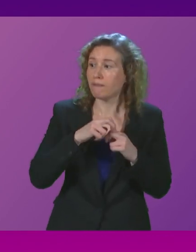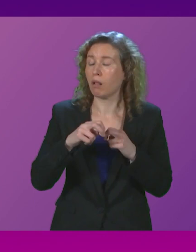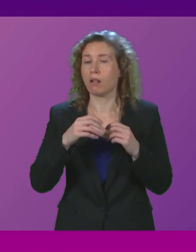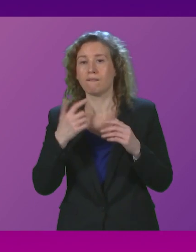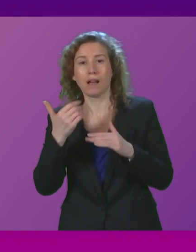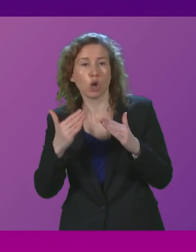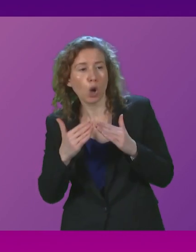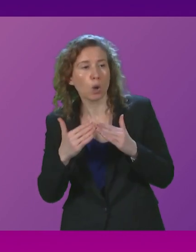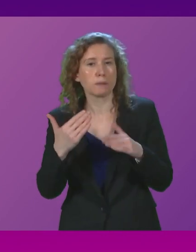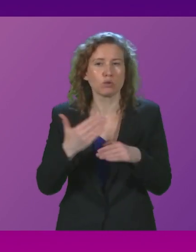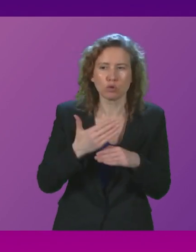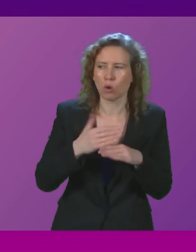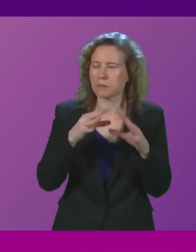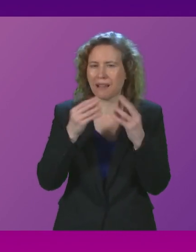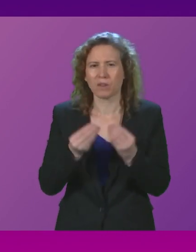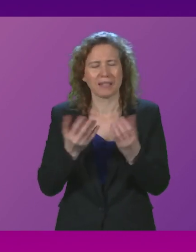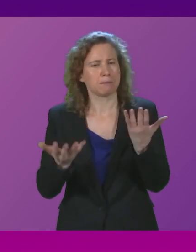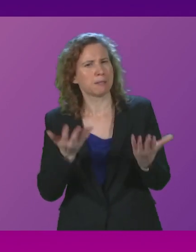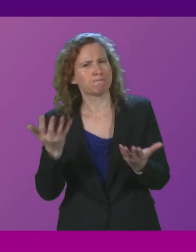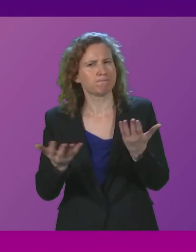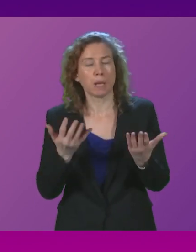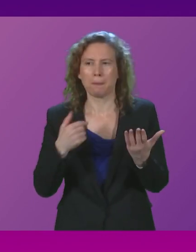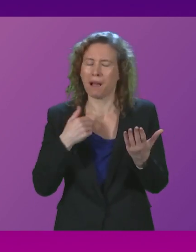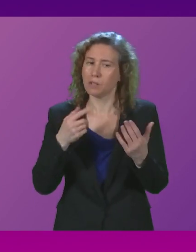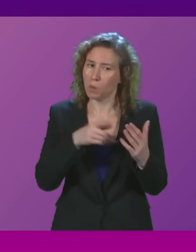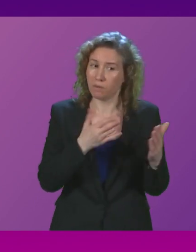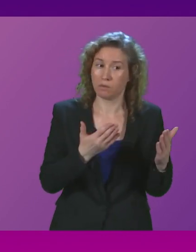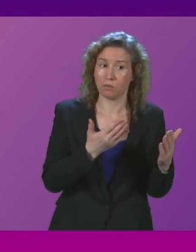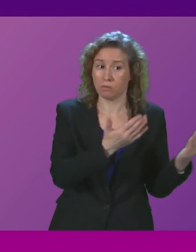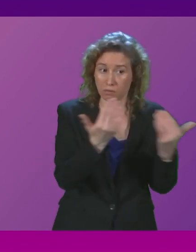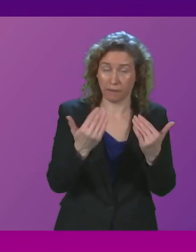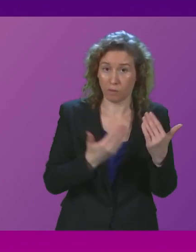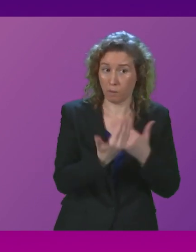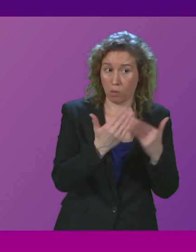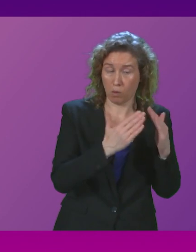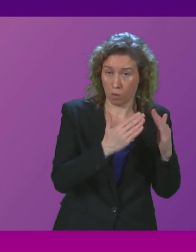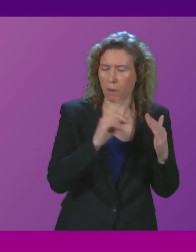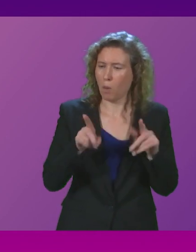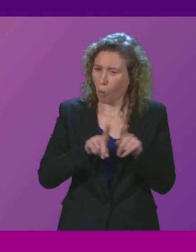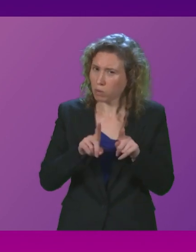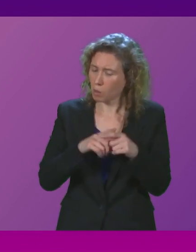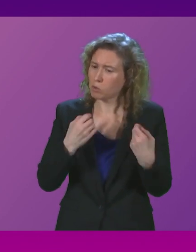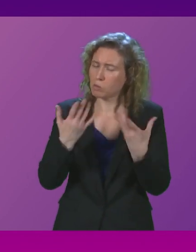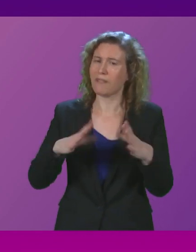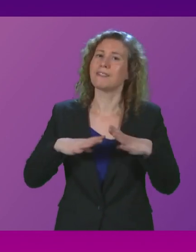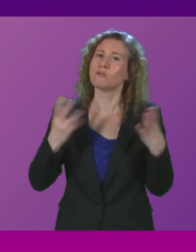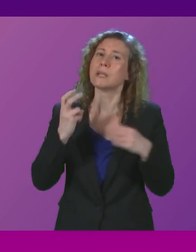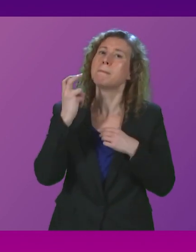jobs. Alongside the renewed call for homes, will the First Minister now extend free bus travel to all refugees?